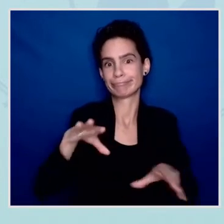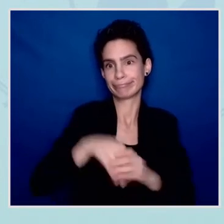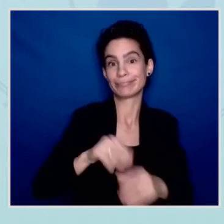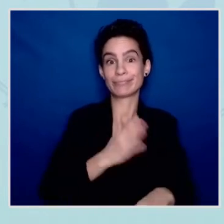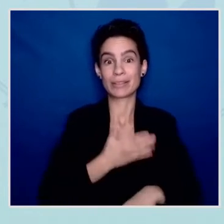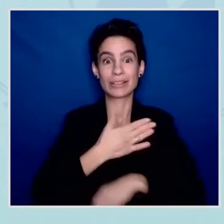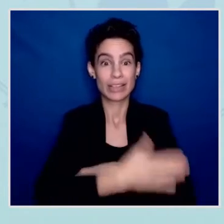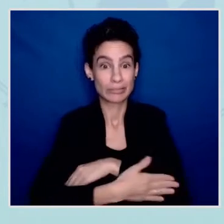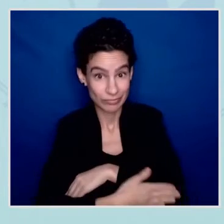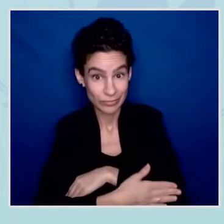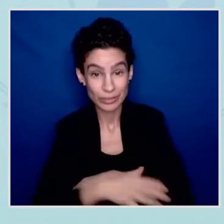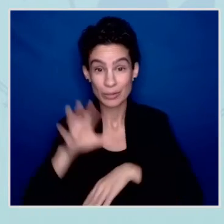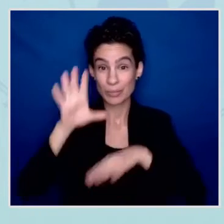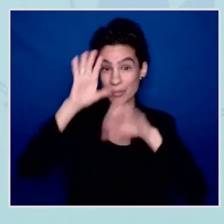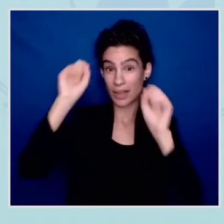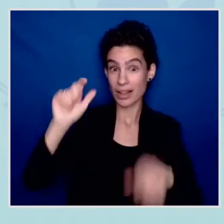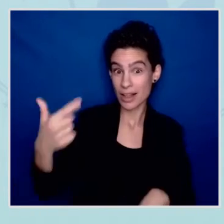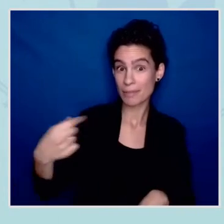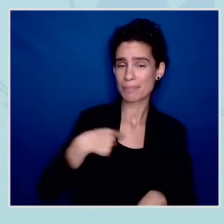HEALTHCARE WORKERS, THIS IS